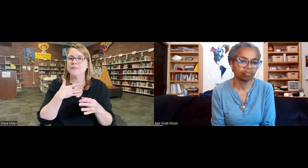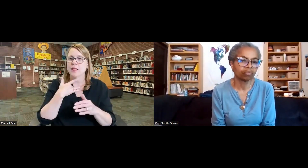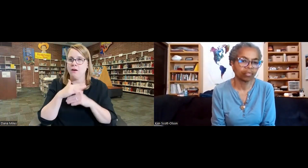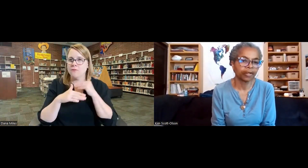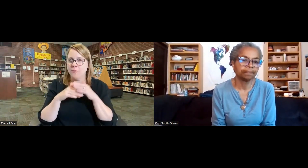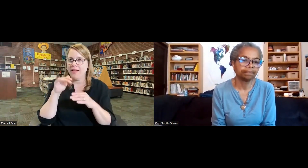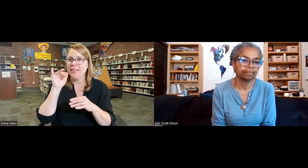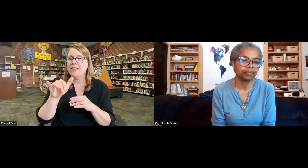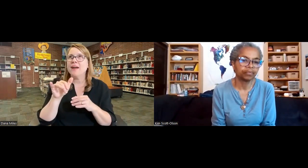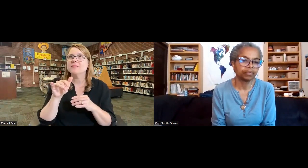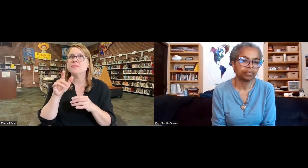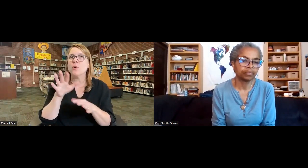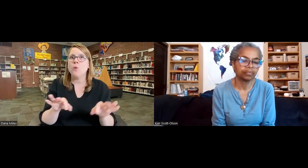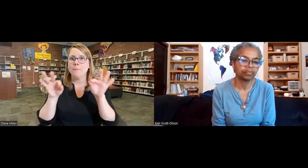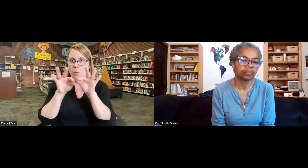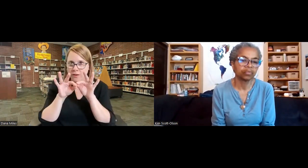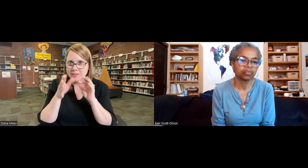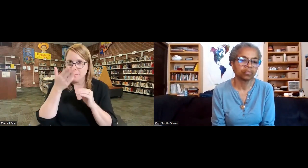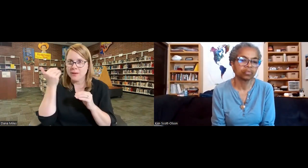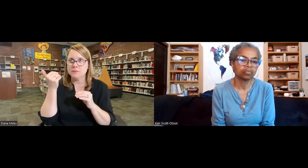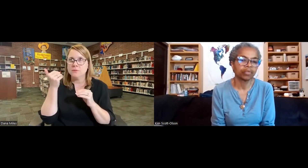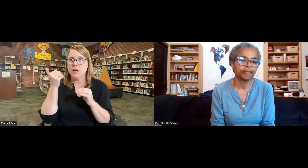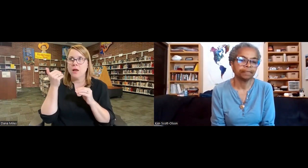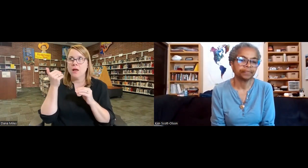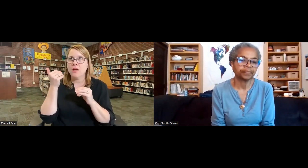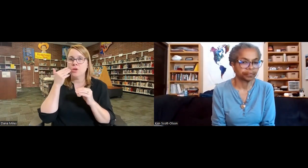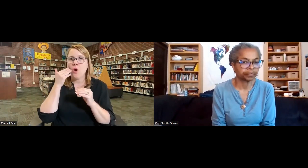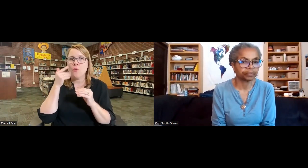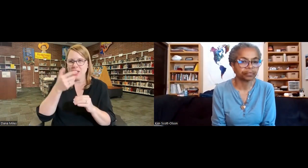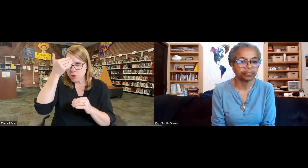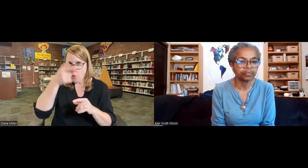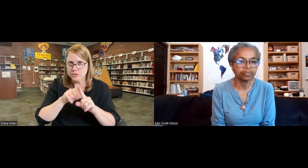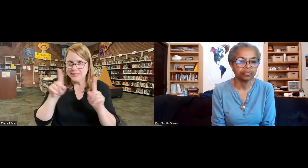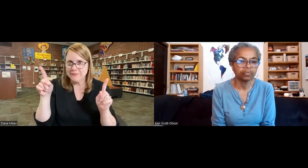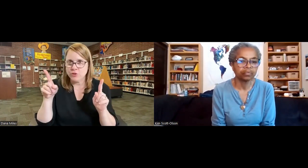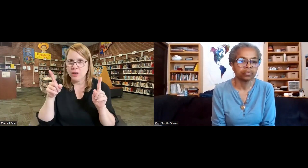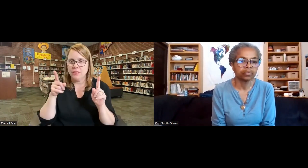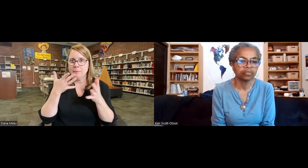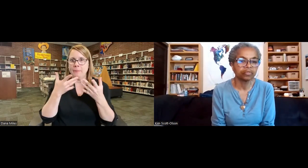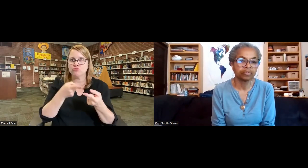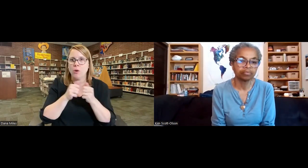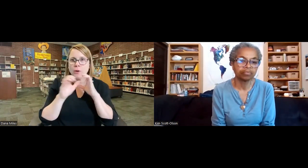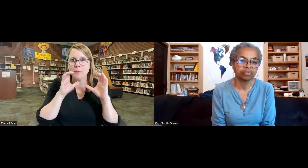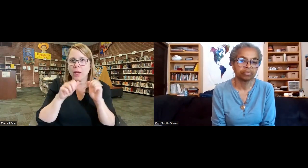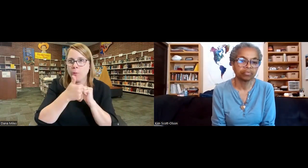I love that you mentioned feeling comfortable. That comfort is so important because they do know differently.